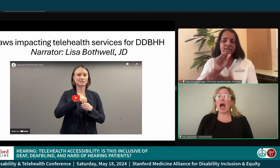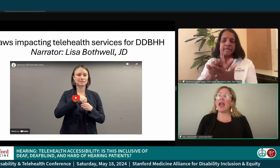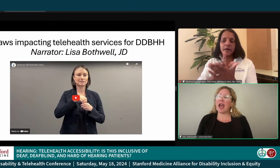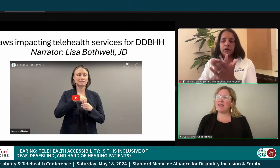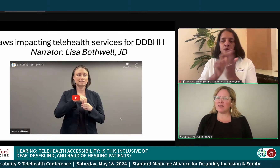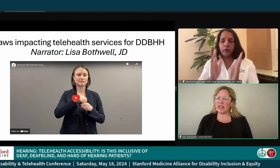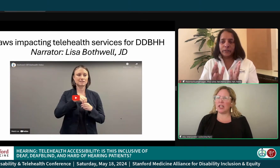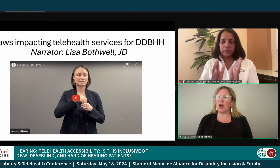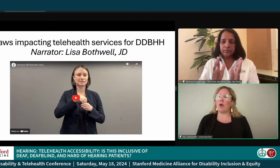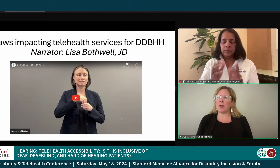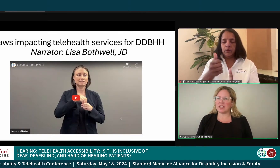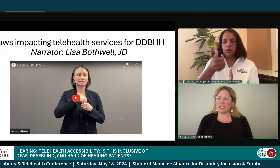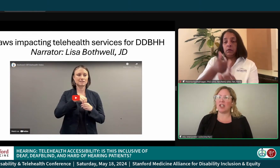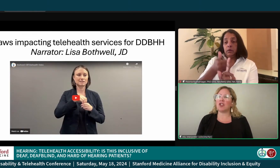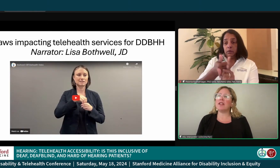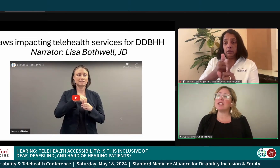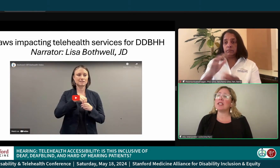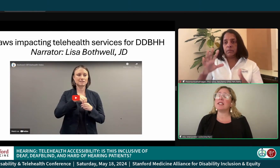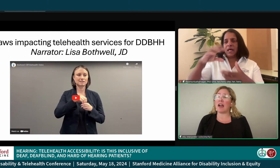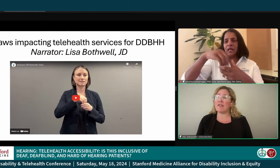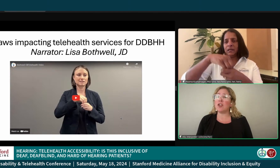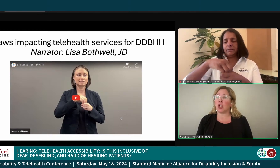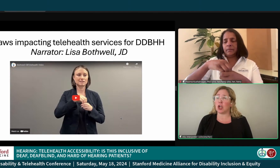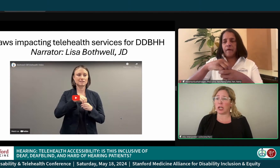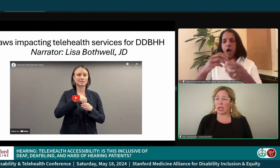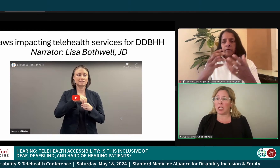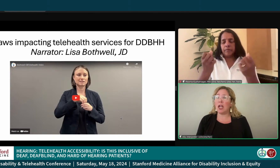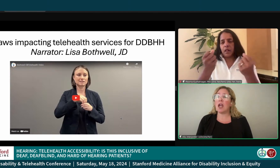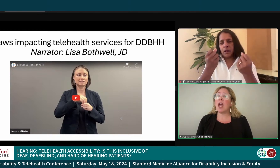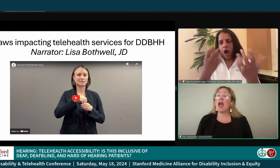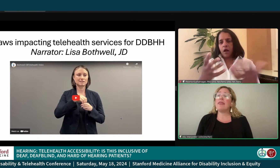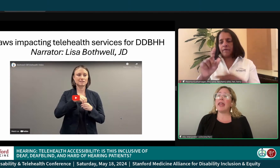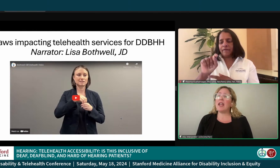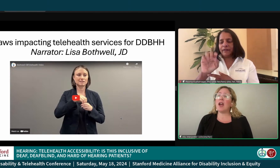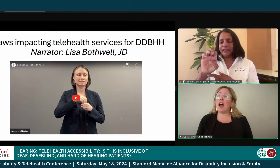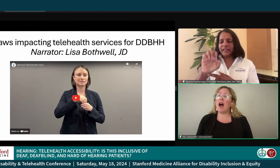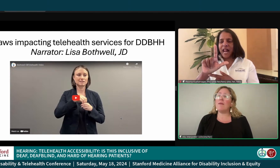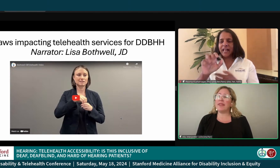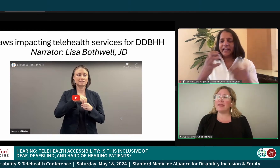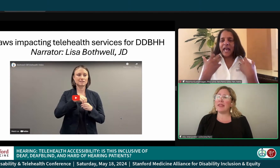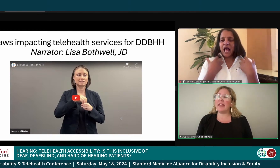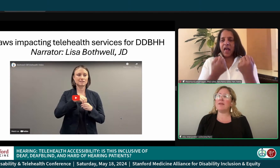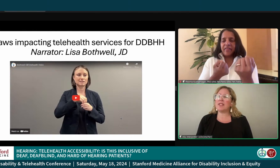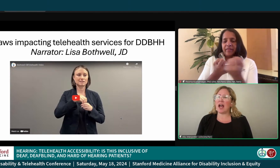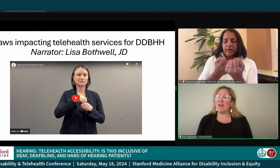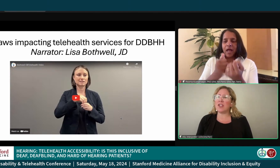I have this video presentation. This is a deaf attorney. They themselves